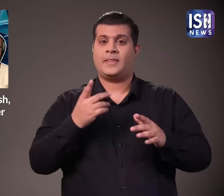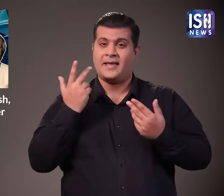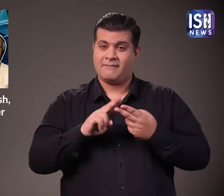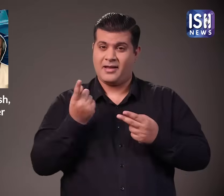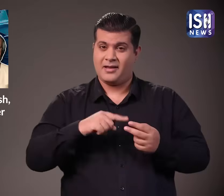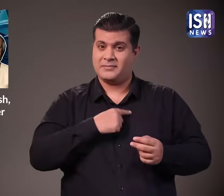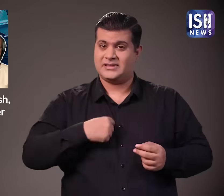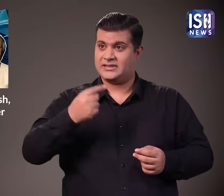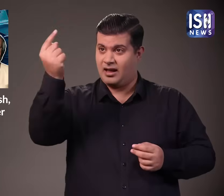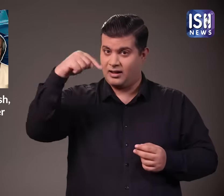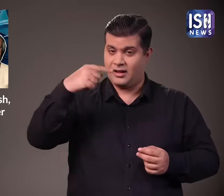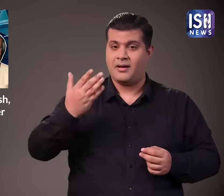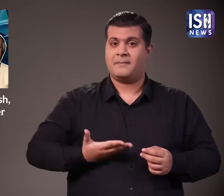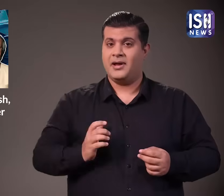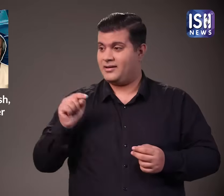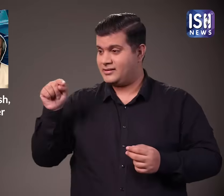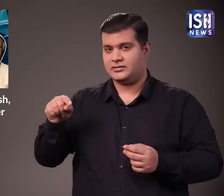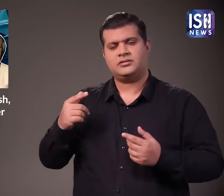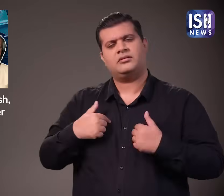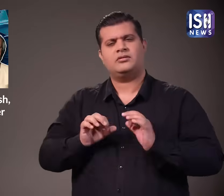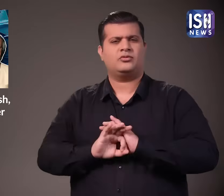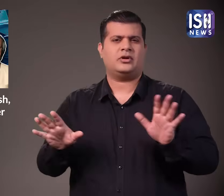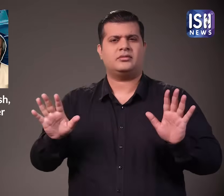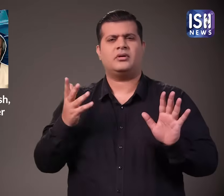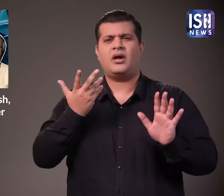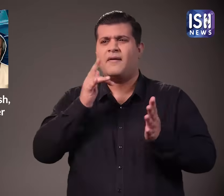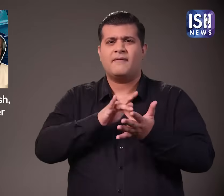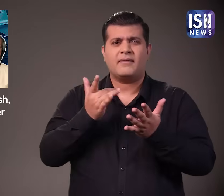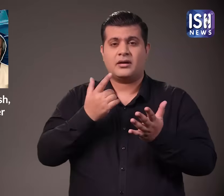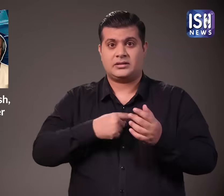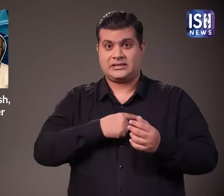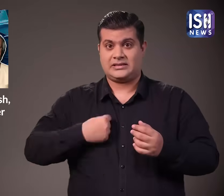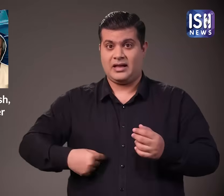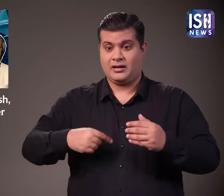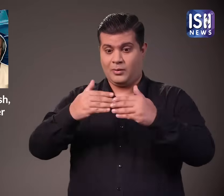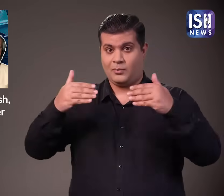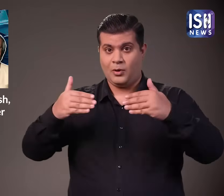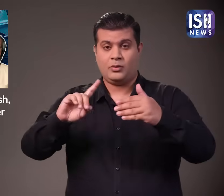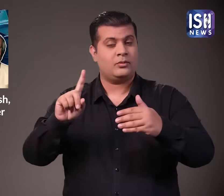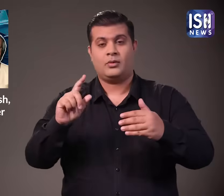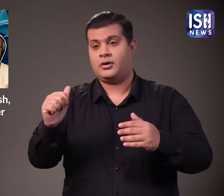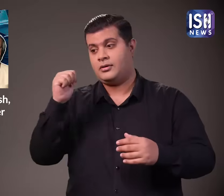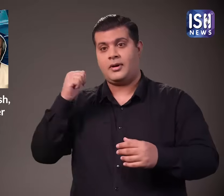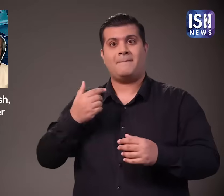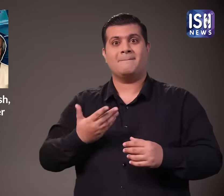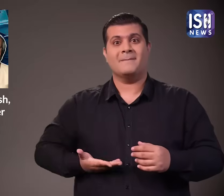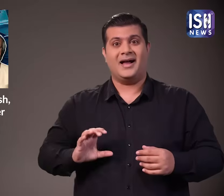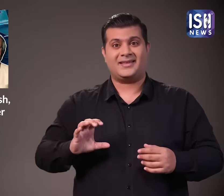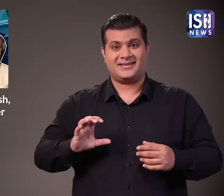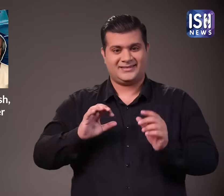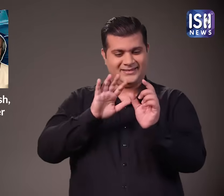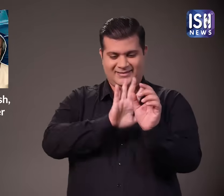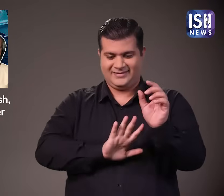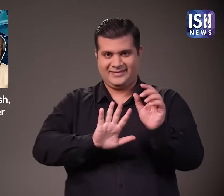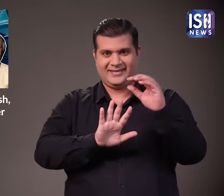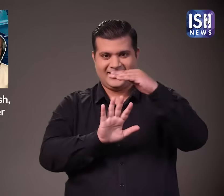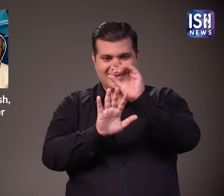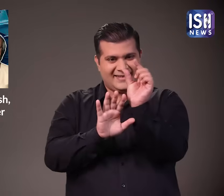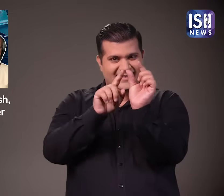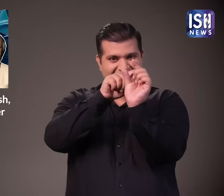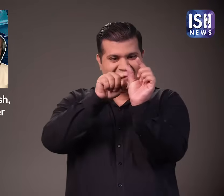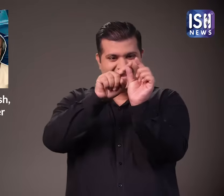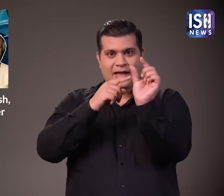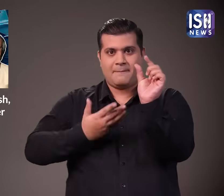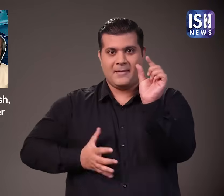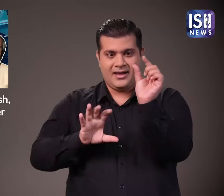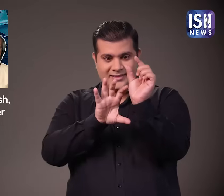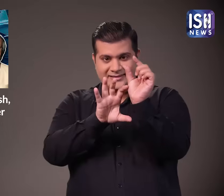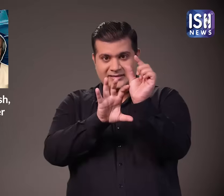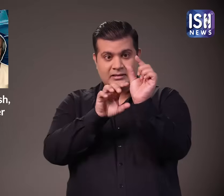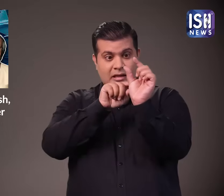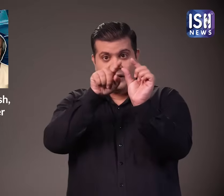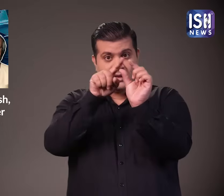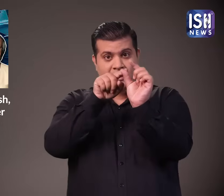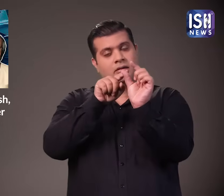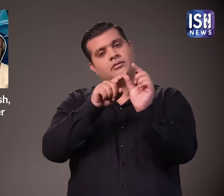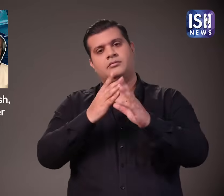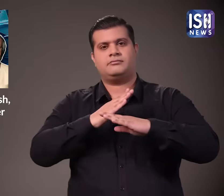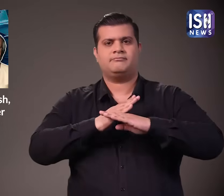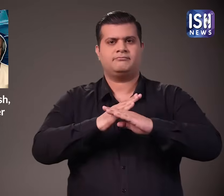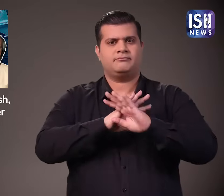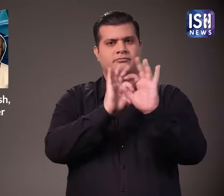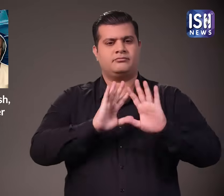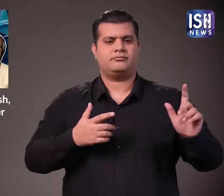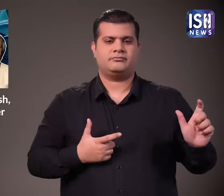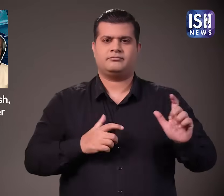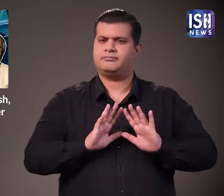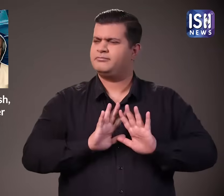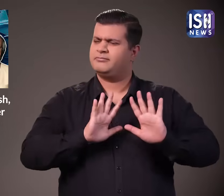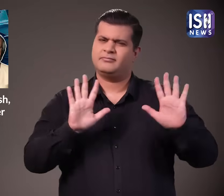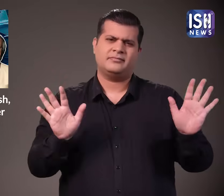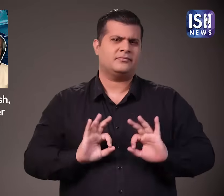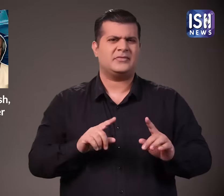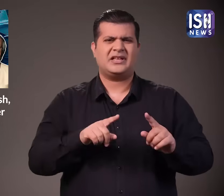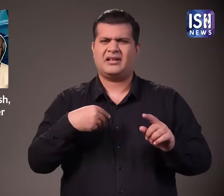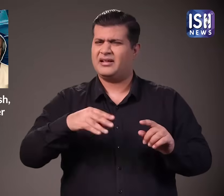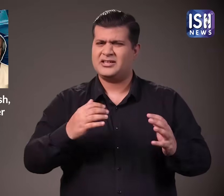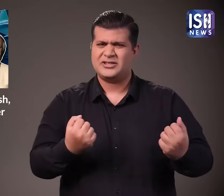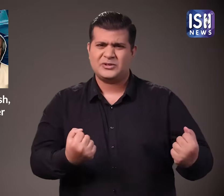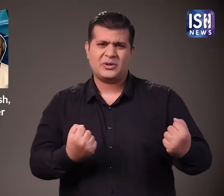India is on alert in case of an attack from China or Bangladesh and has placed S-400 at the Siliguri Corridor near Bangladesh border and not China border.